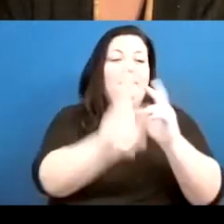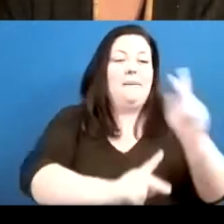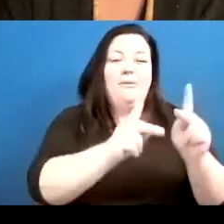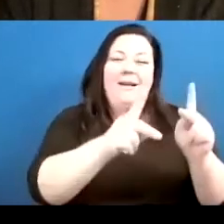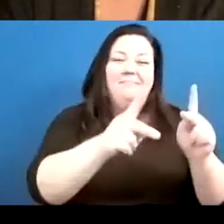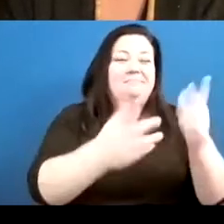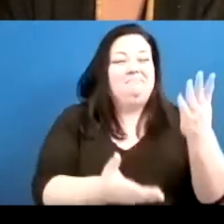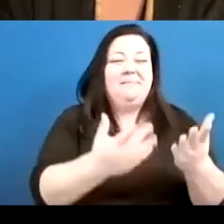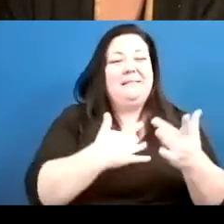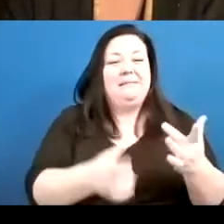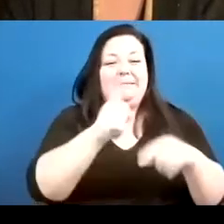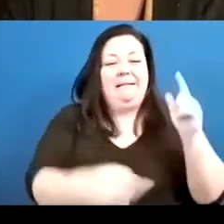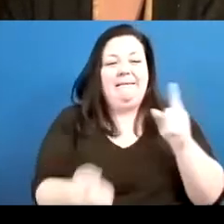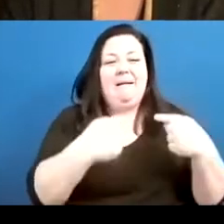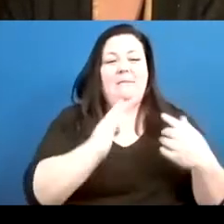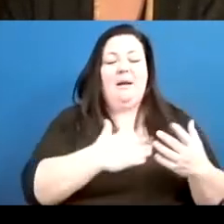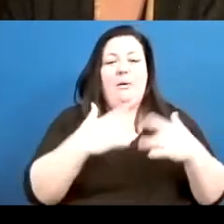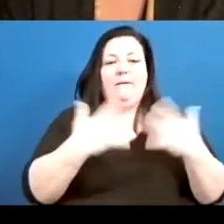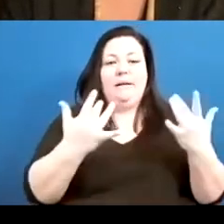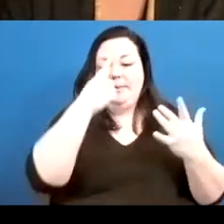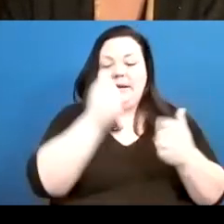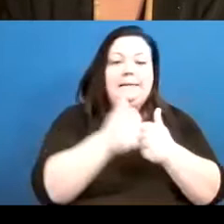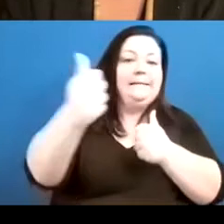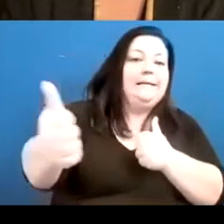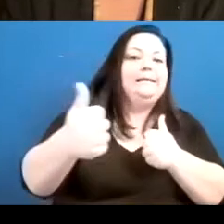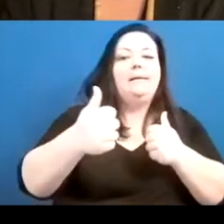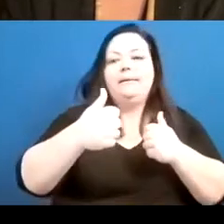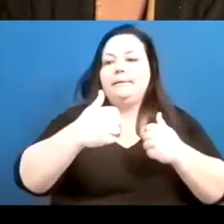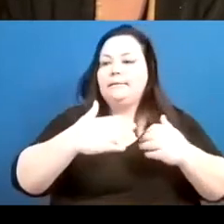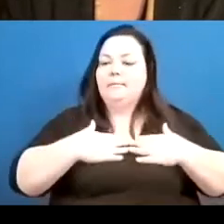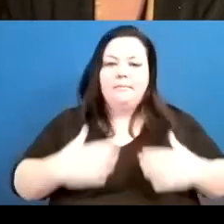our events because of everything from distance to immune systems to physical access challenges,